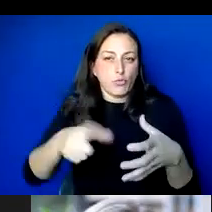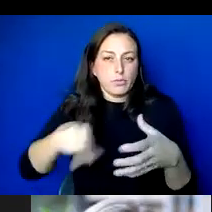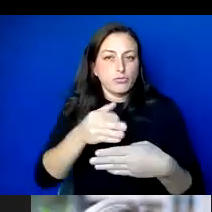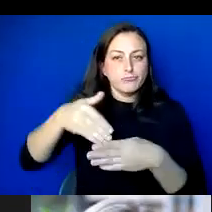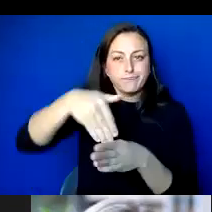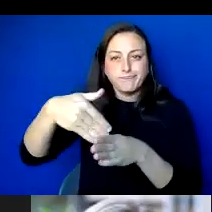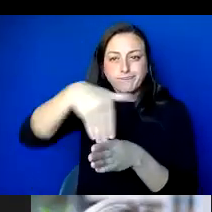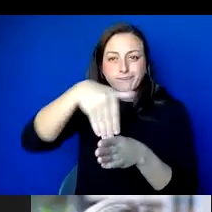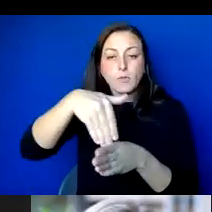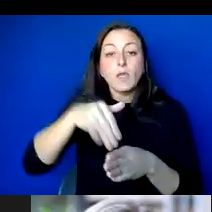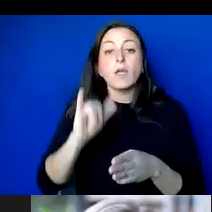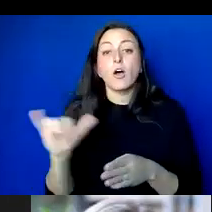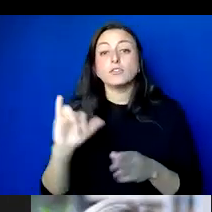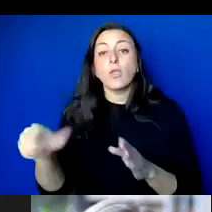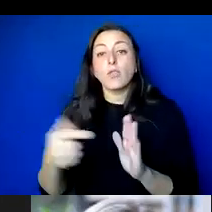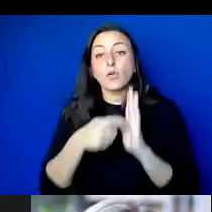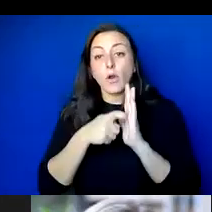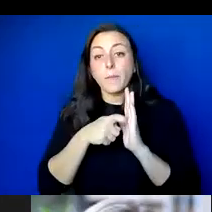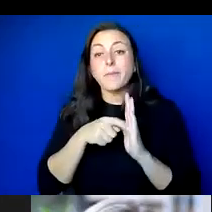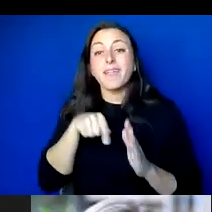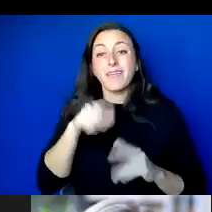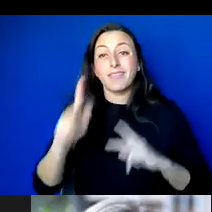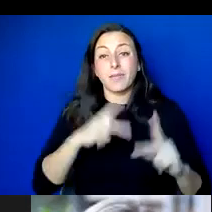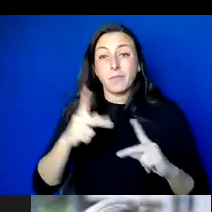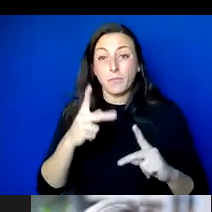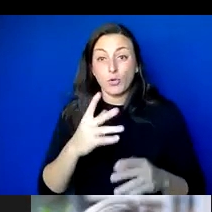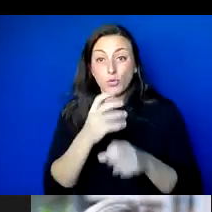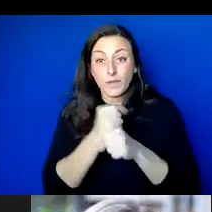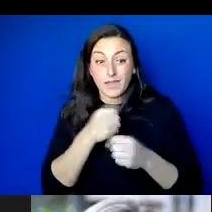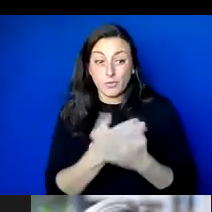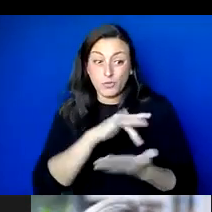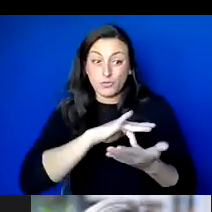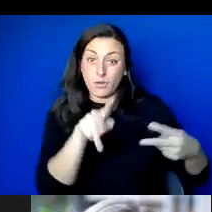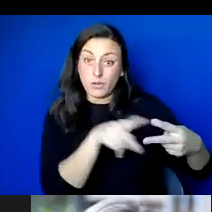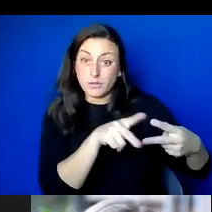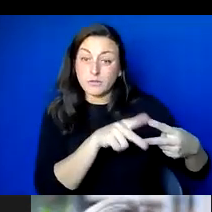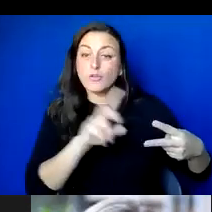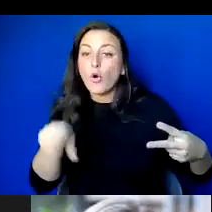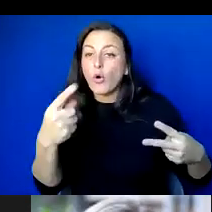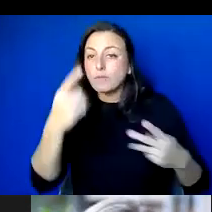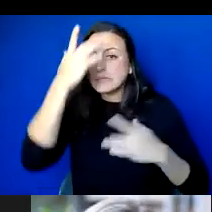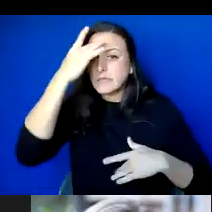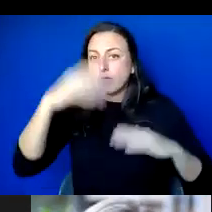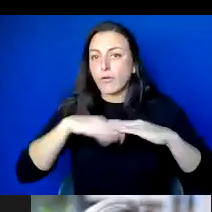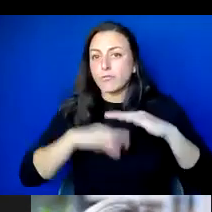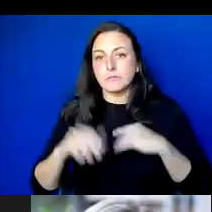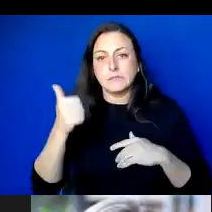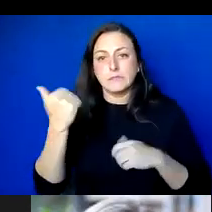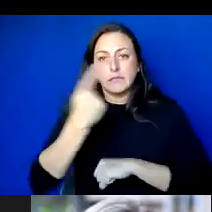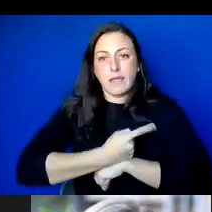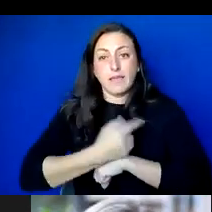have only been sick for 10 days or less, so if you if it's been longer period than that then they